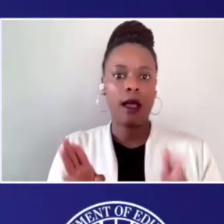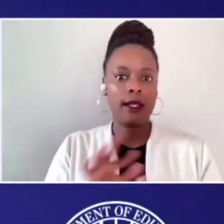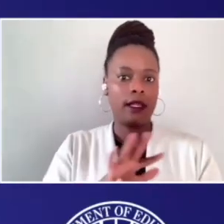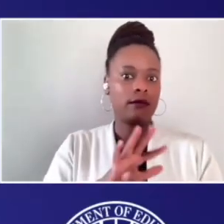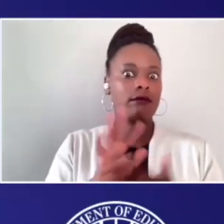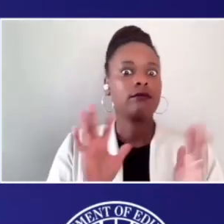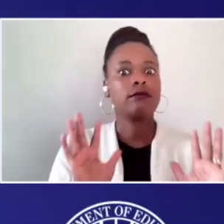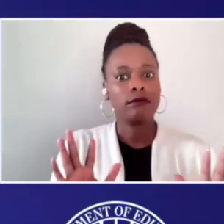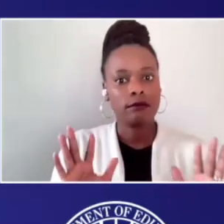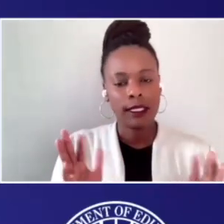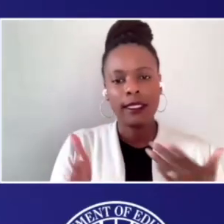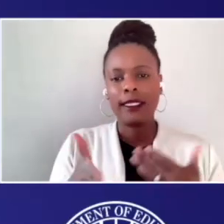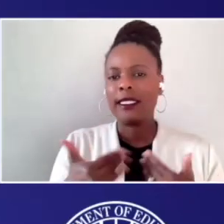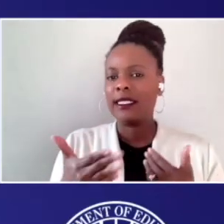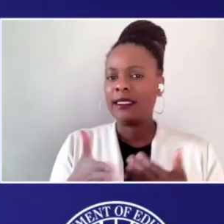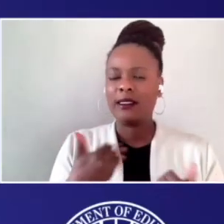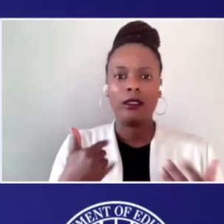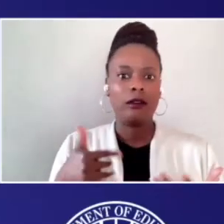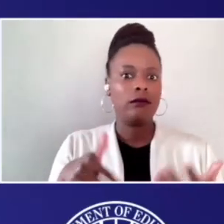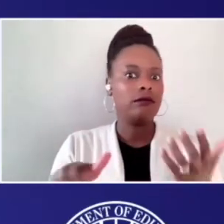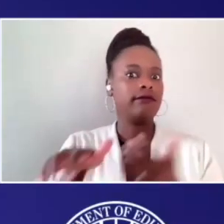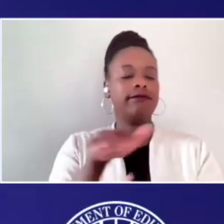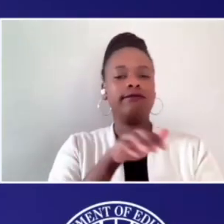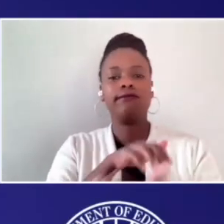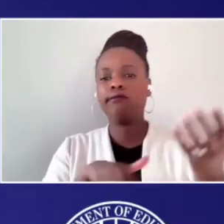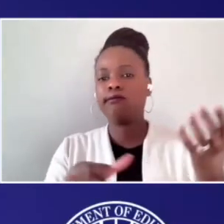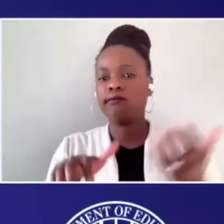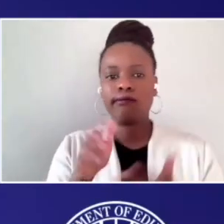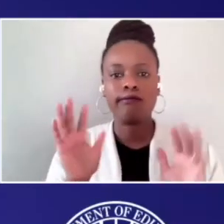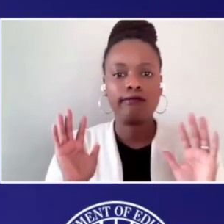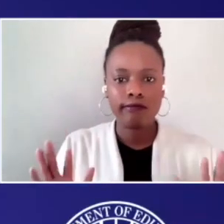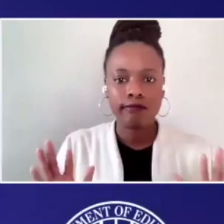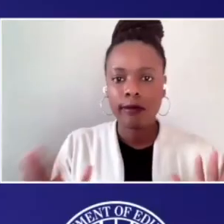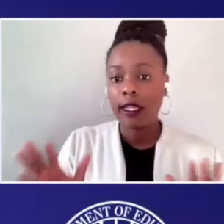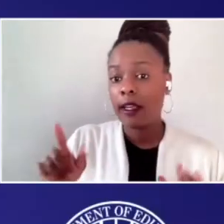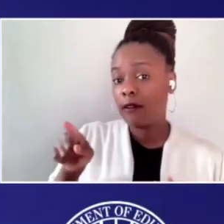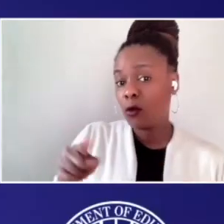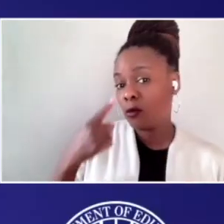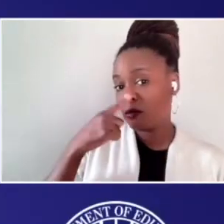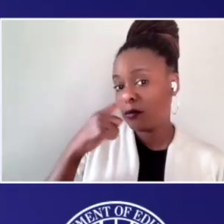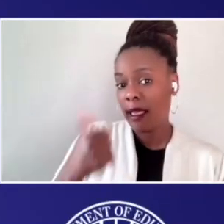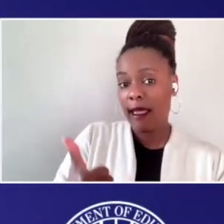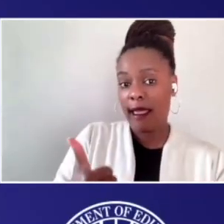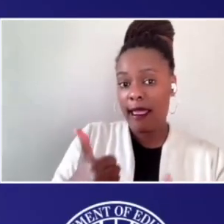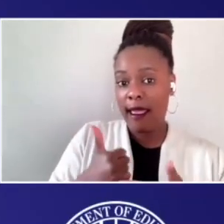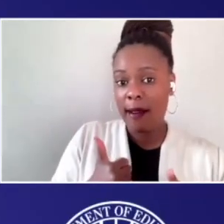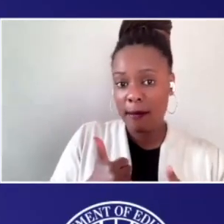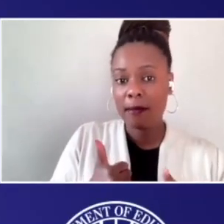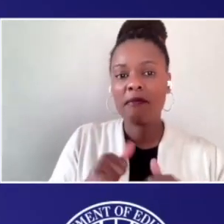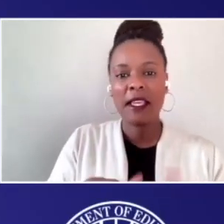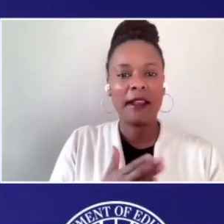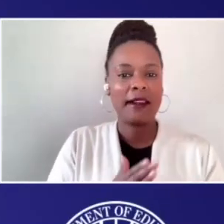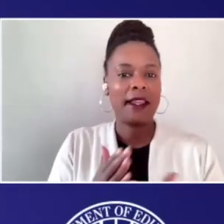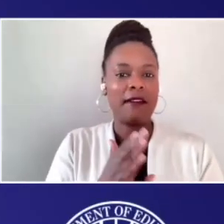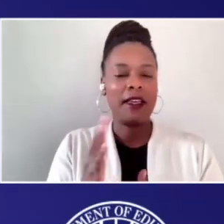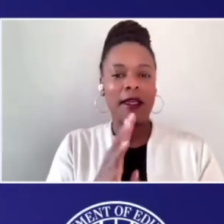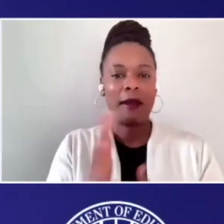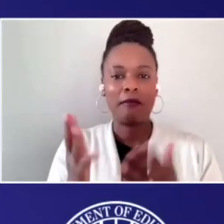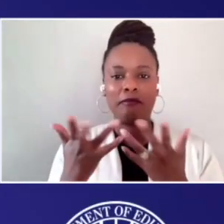caught up in what all of that means. And so I want to make sure that if you help us with that, maybe we can navigate through this a little bit quicker with a little less confusion.